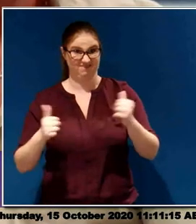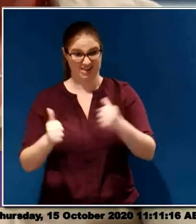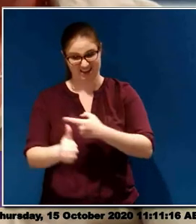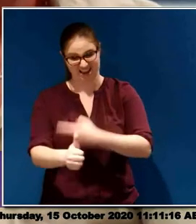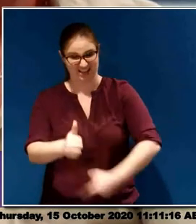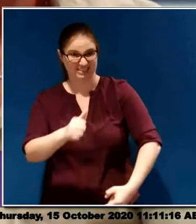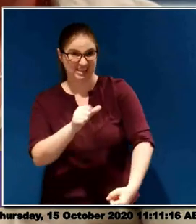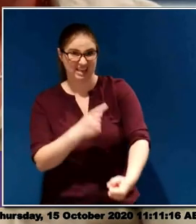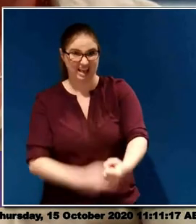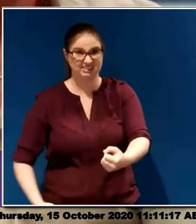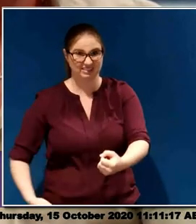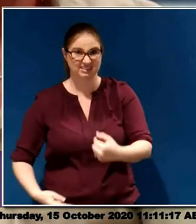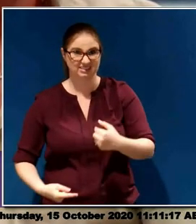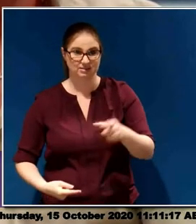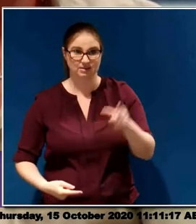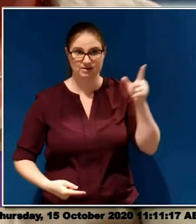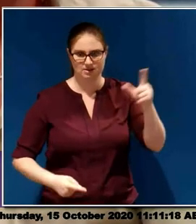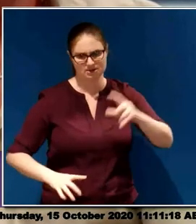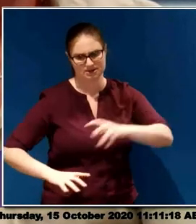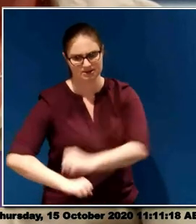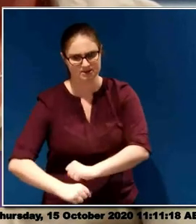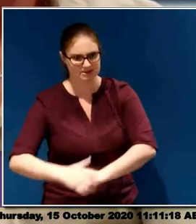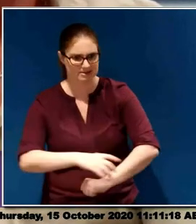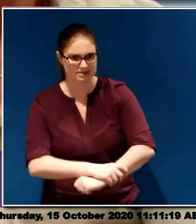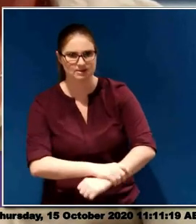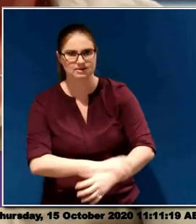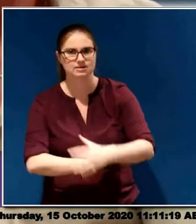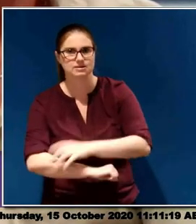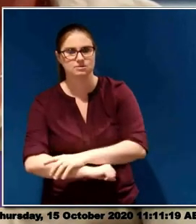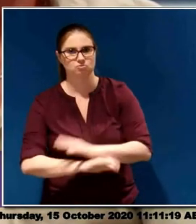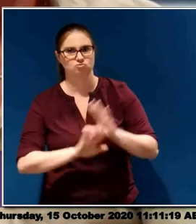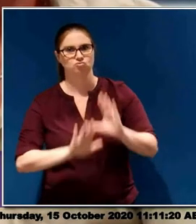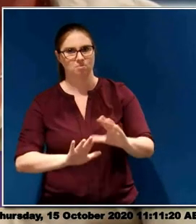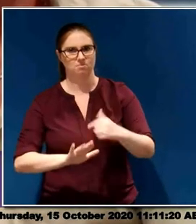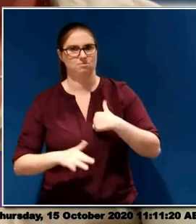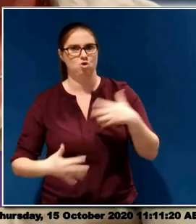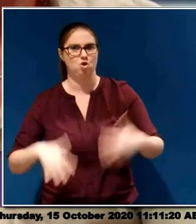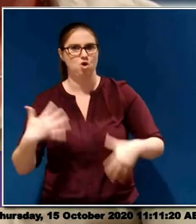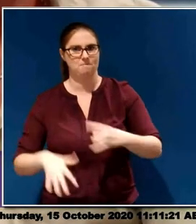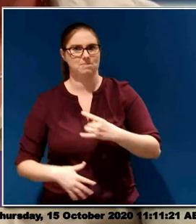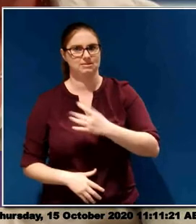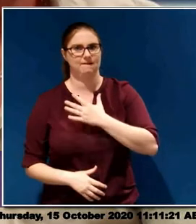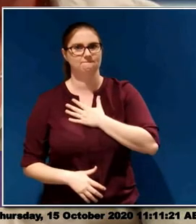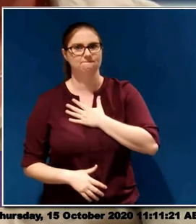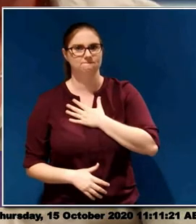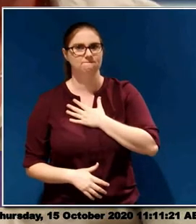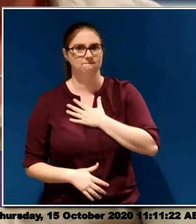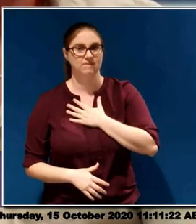my arms and he had to lay on top of me to stop me from hurting probably even mum at the time.